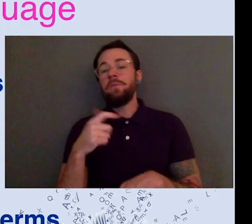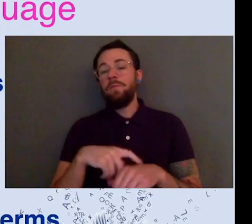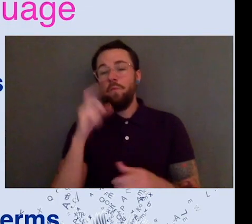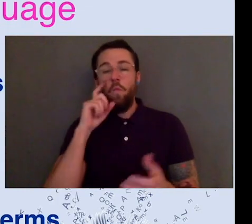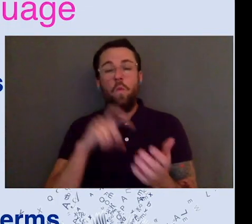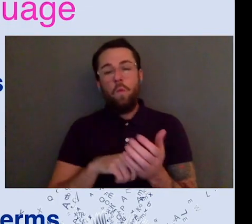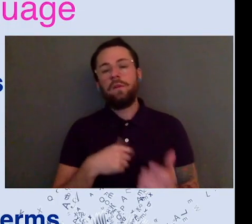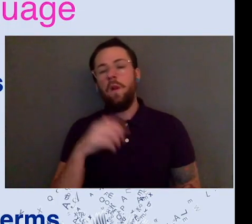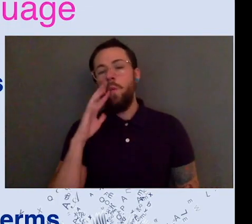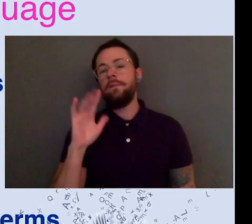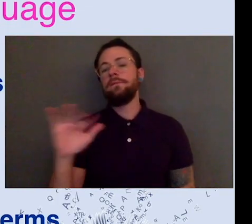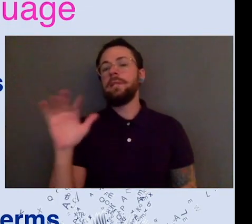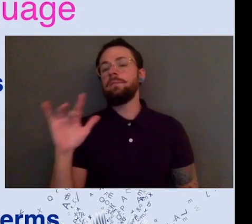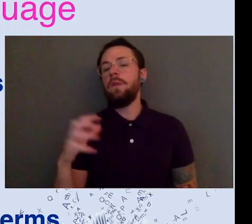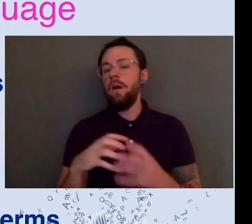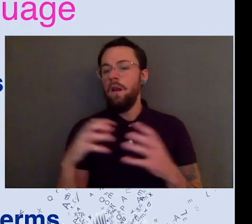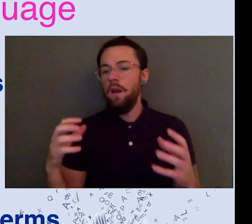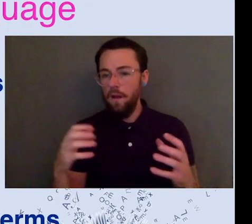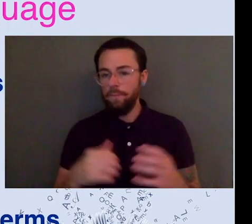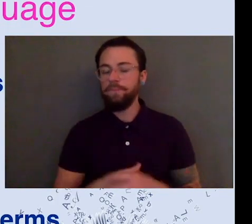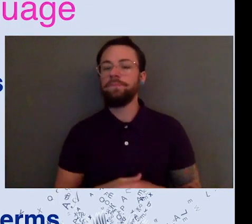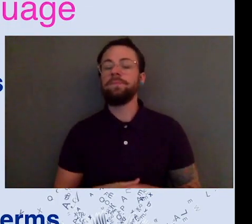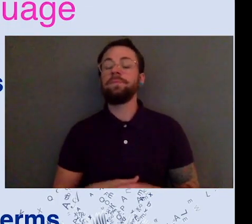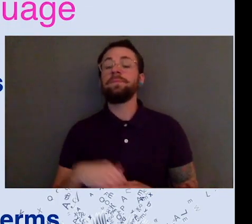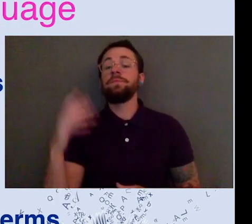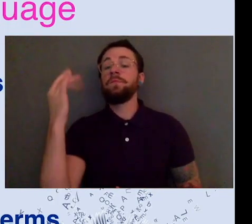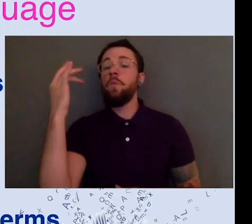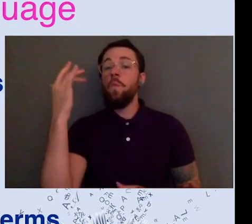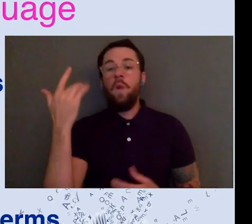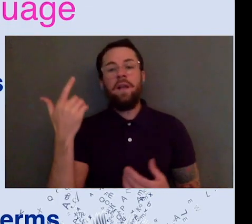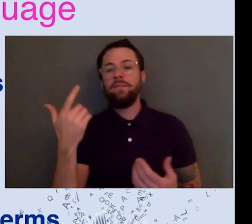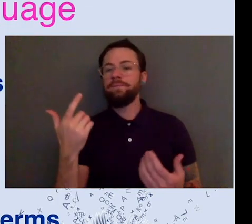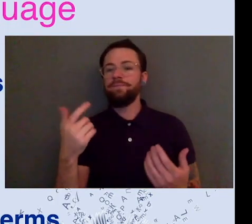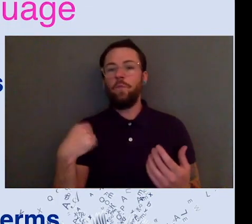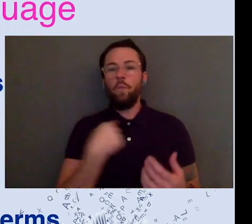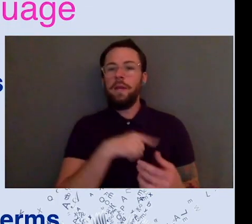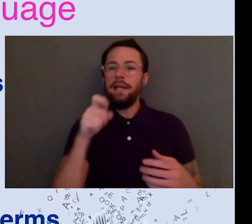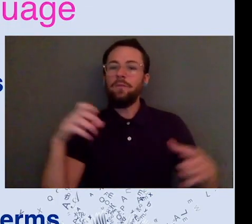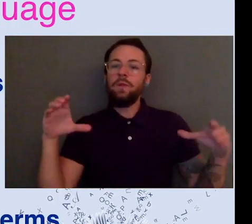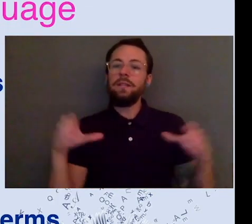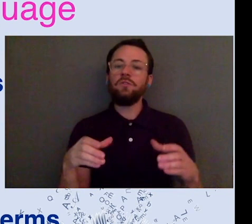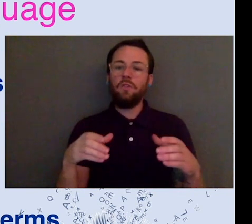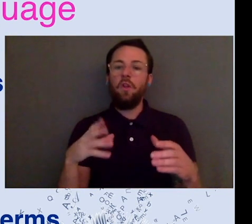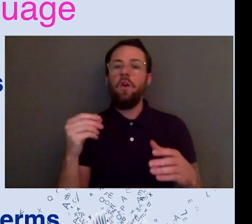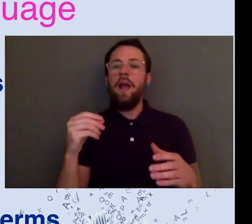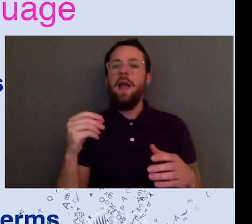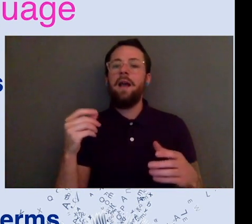We don't necessarily have the language in ASL to talk about a lot of these things that